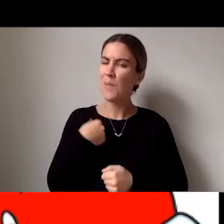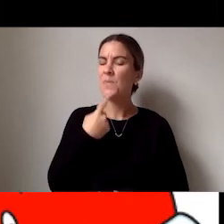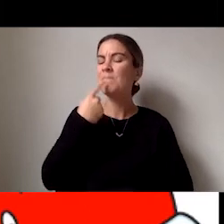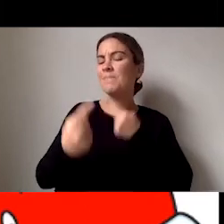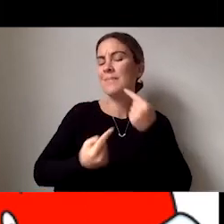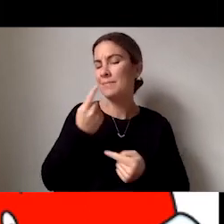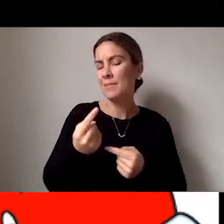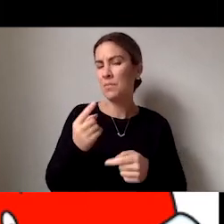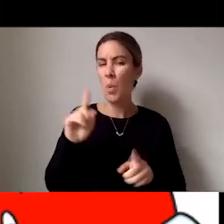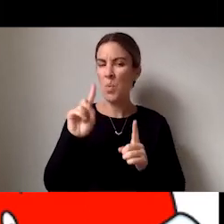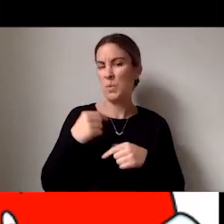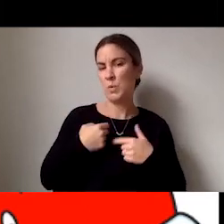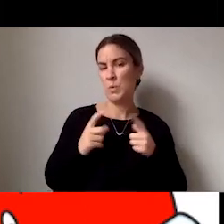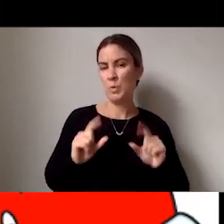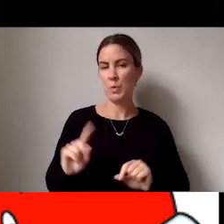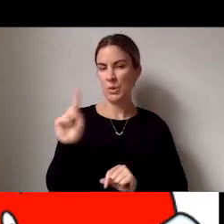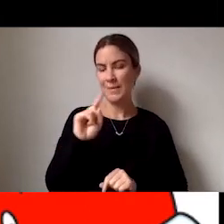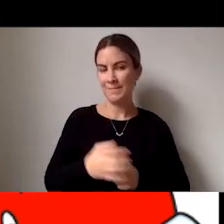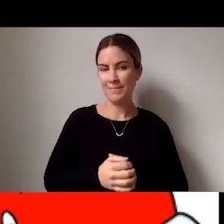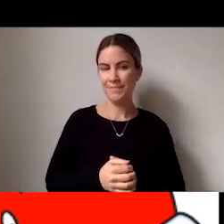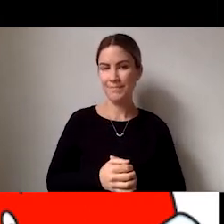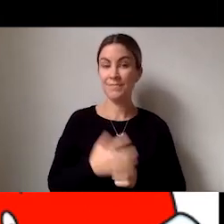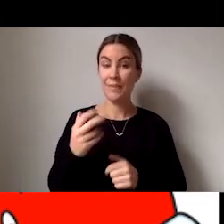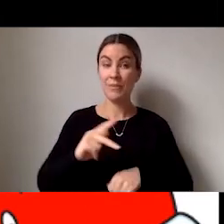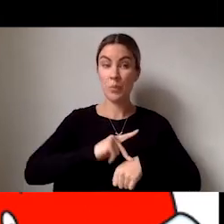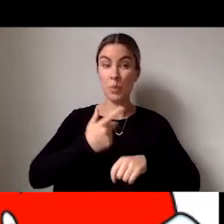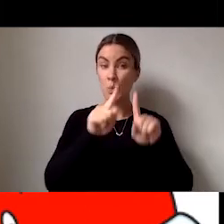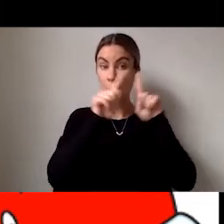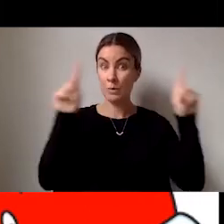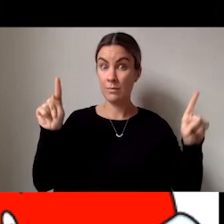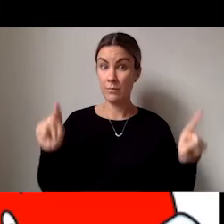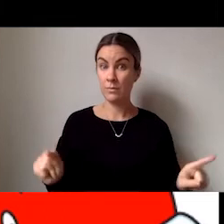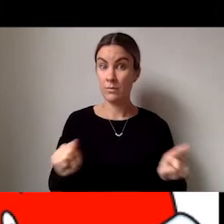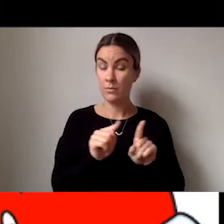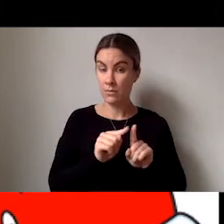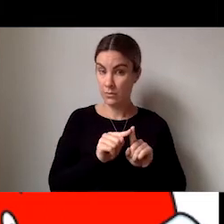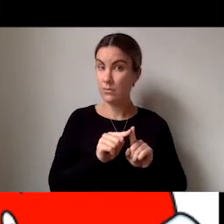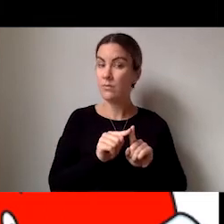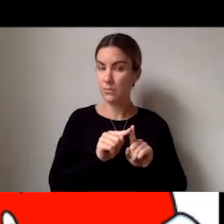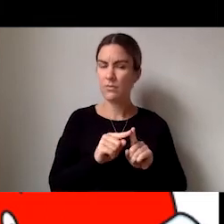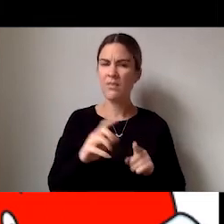So, on the screen at the moment is another blue slide with an apple - picture of